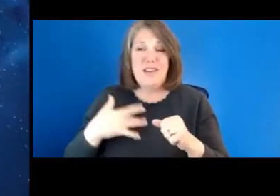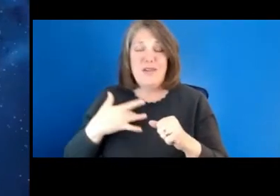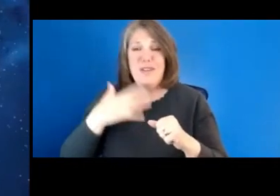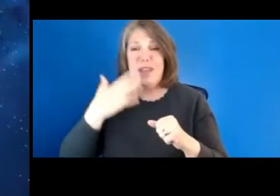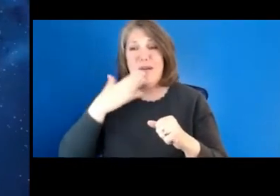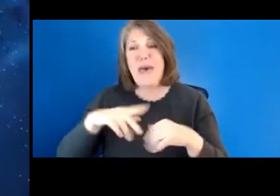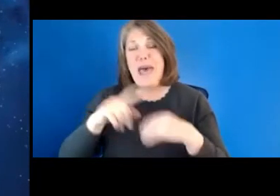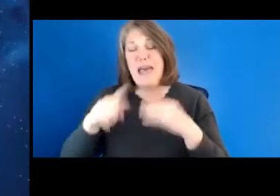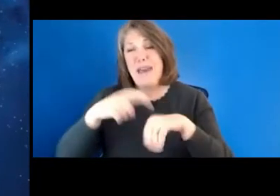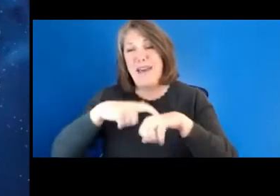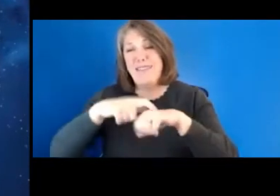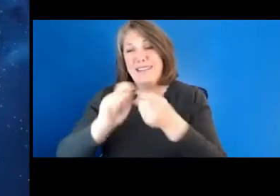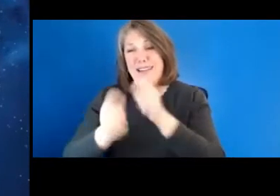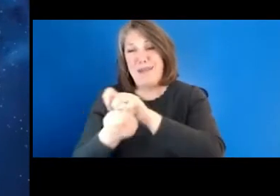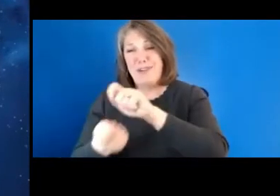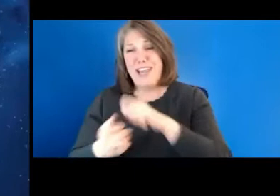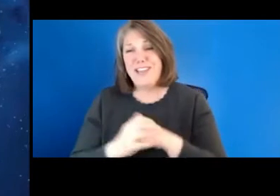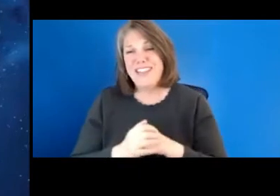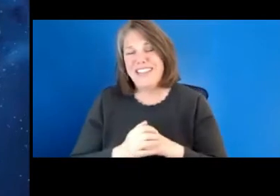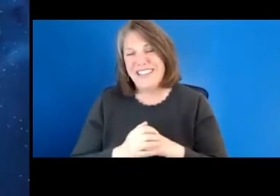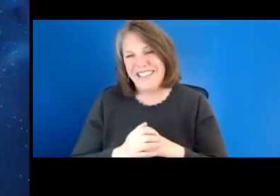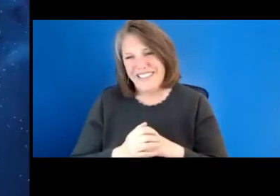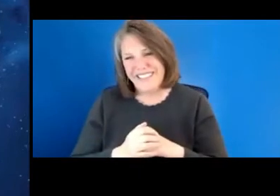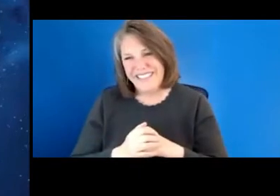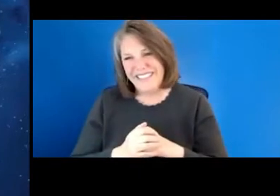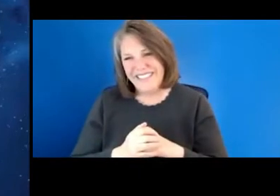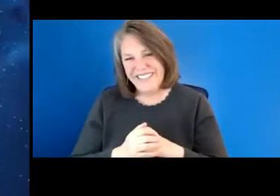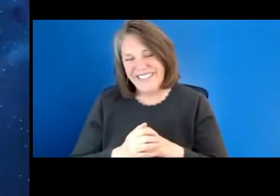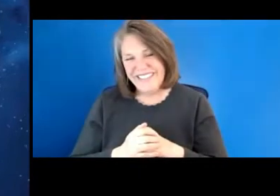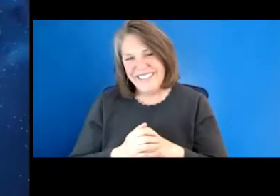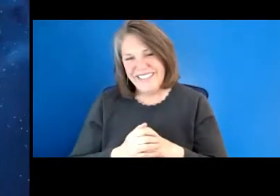Not that it's not appreciated that you mention it.